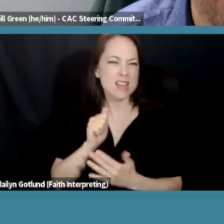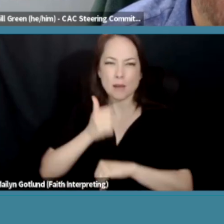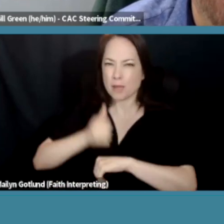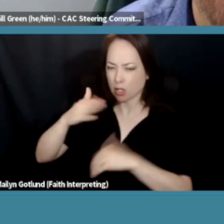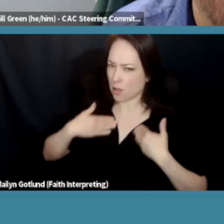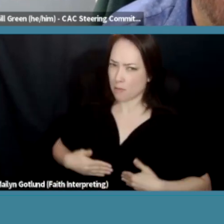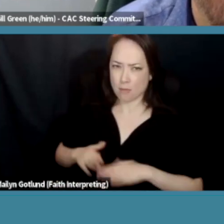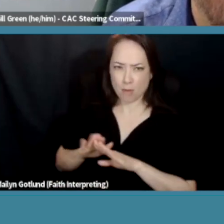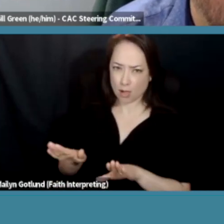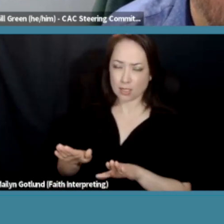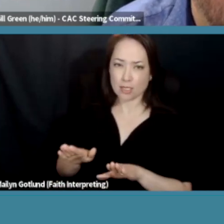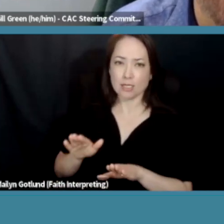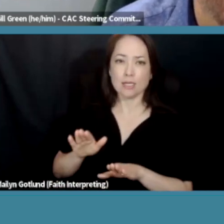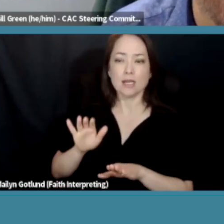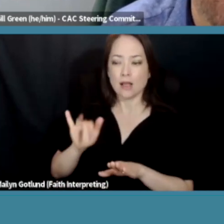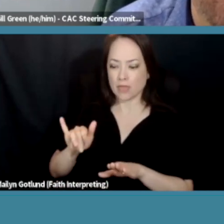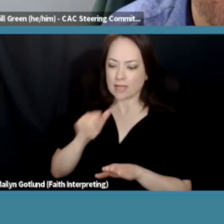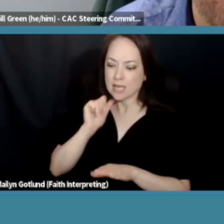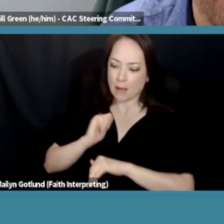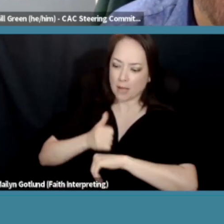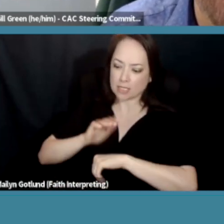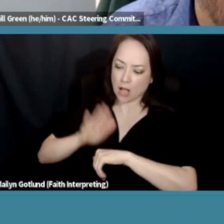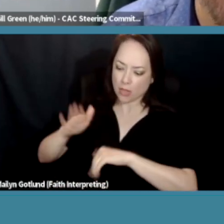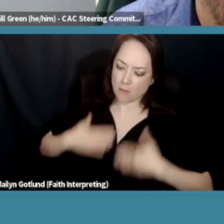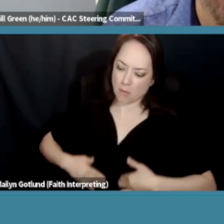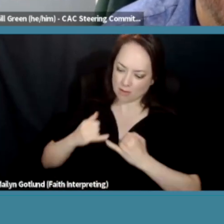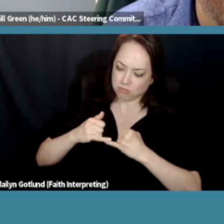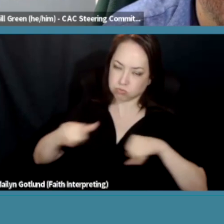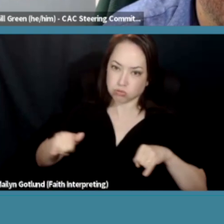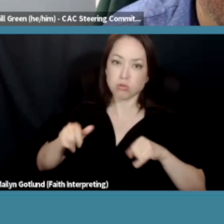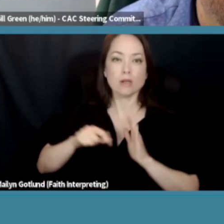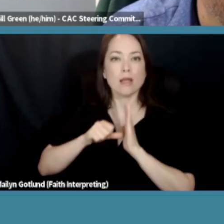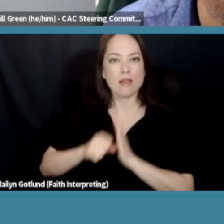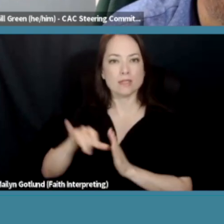Note the phrase "not based on their body" is underlined to emphasize that on this slide.